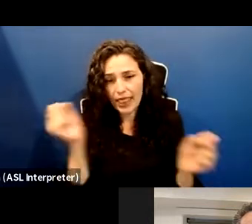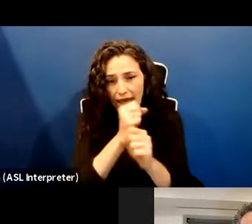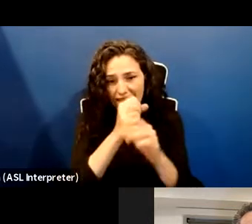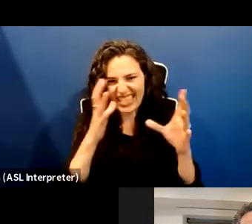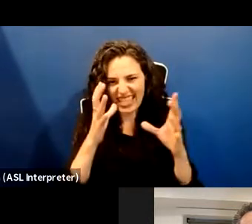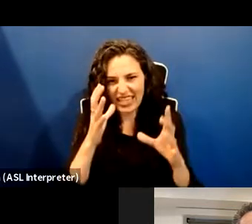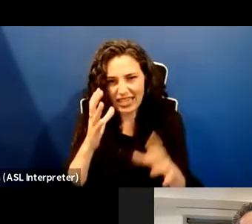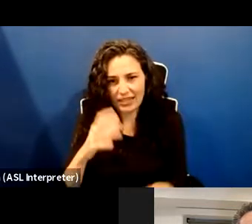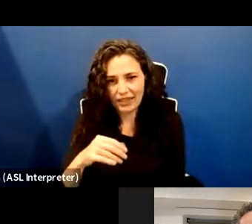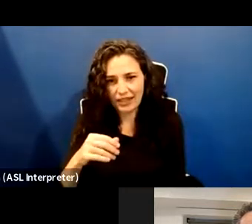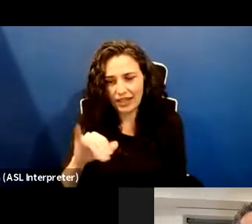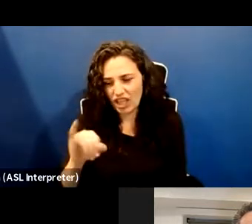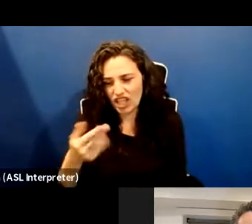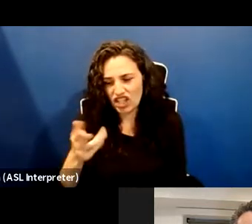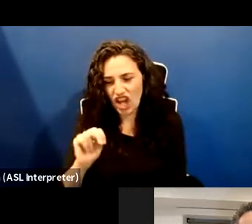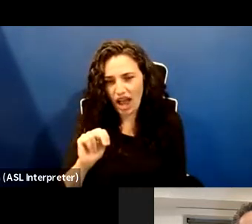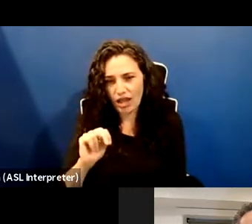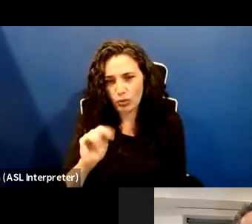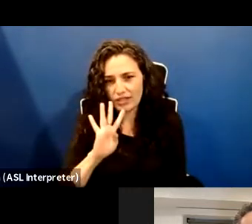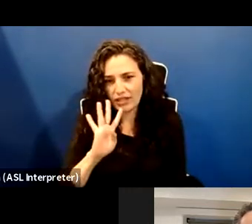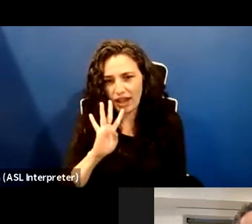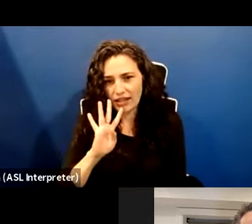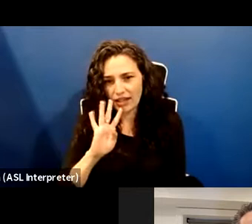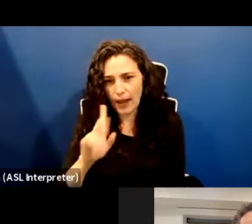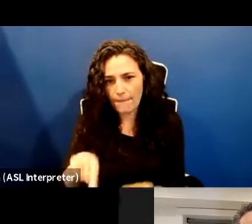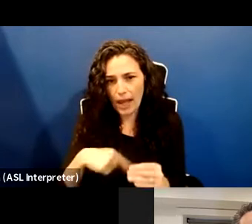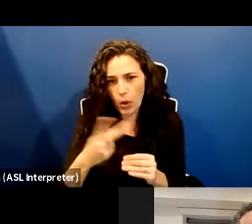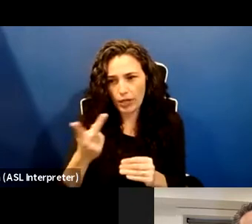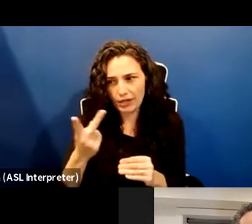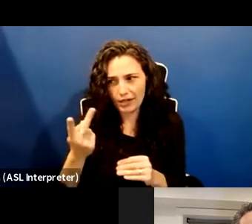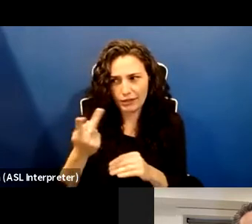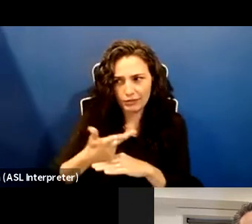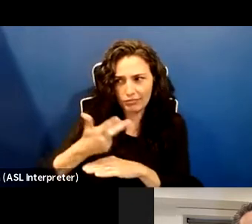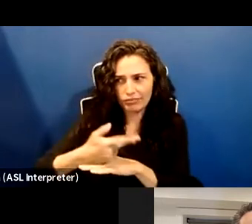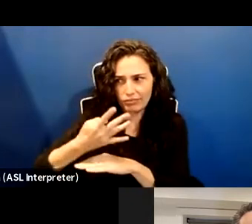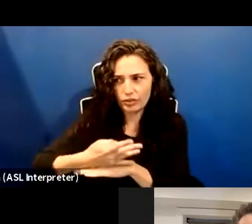to recuperate after watching this. You know, Adi was filming it by himself